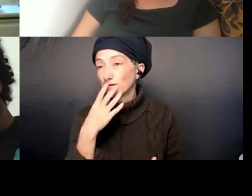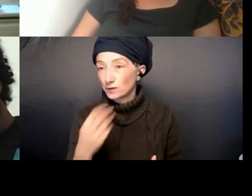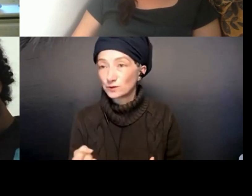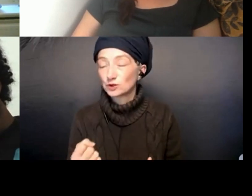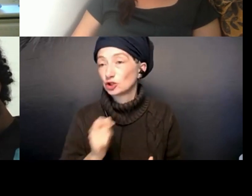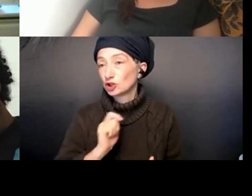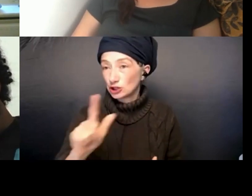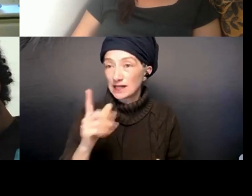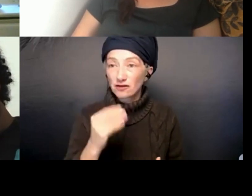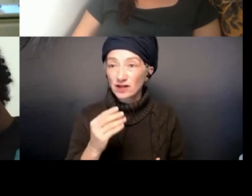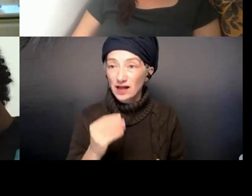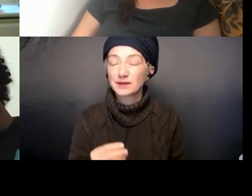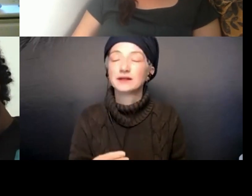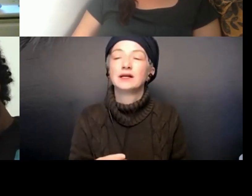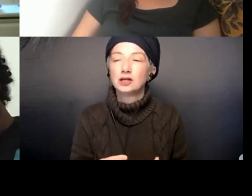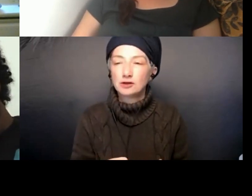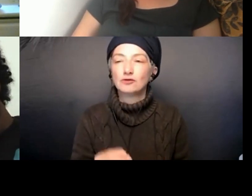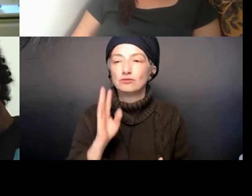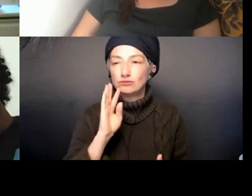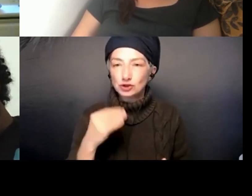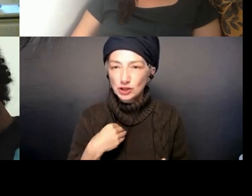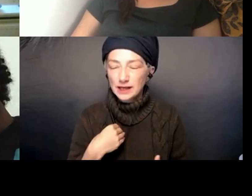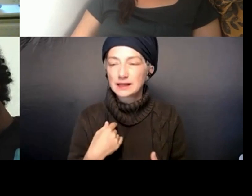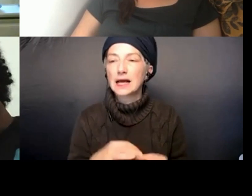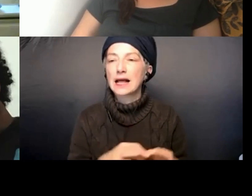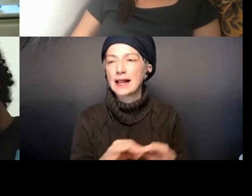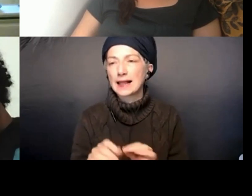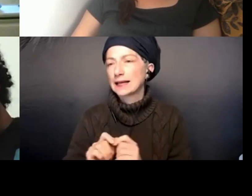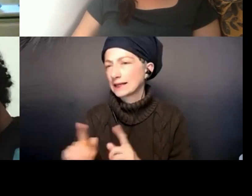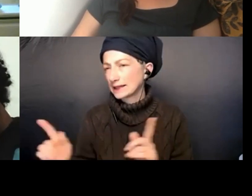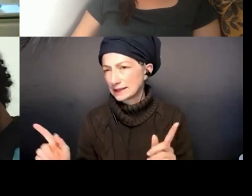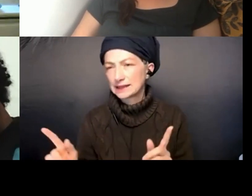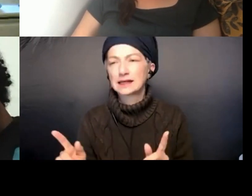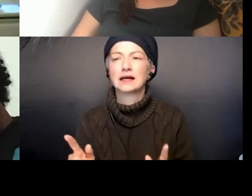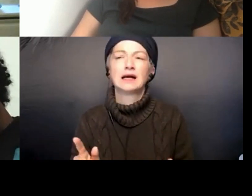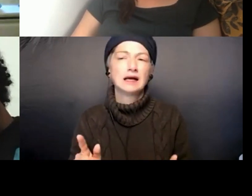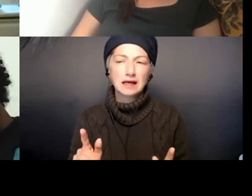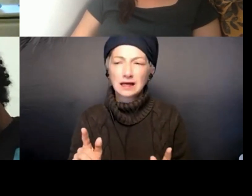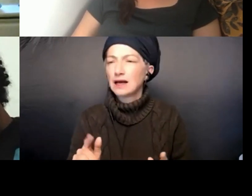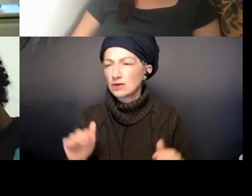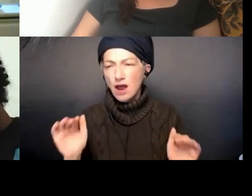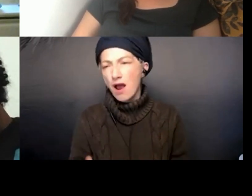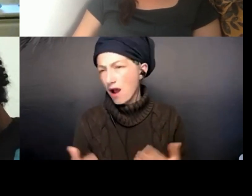because we don't just share the link, but we are very happy to send out links to whoever would like them.